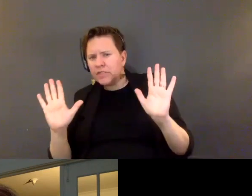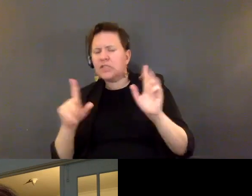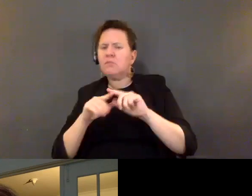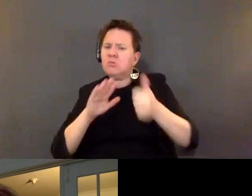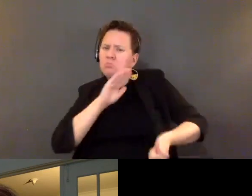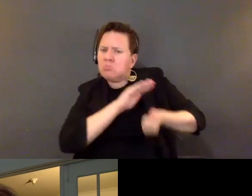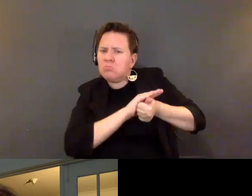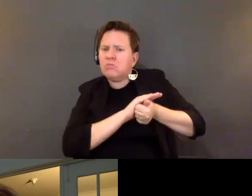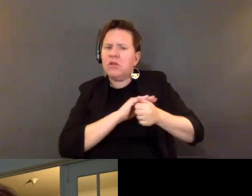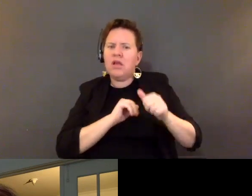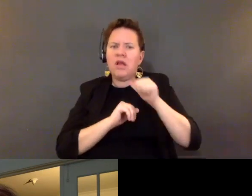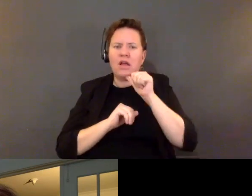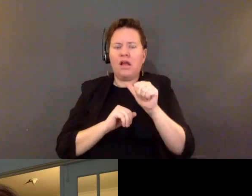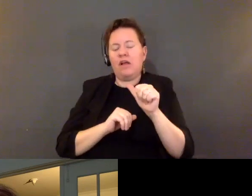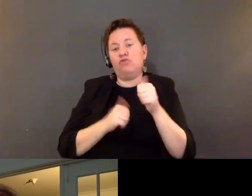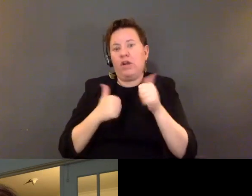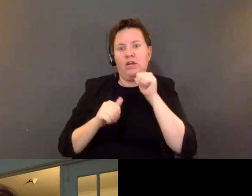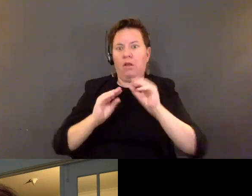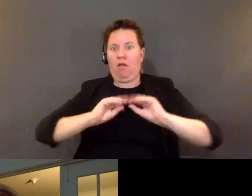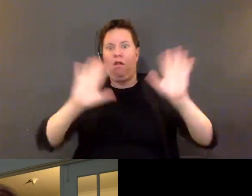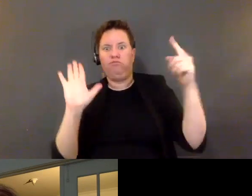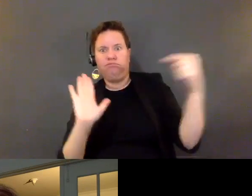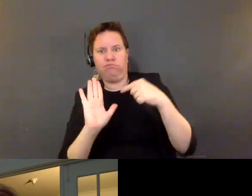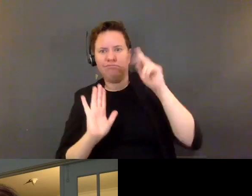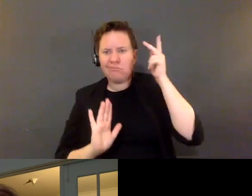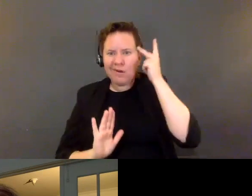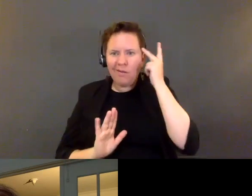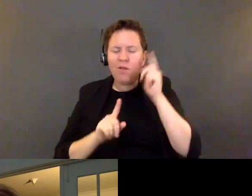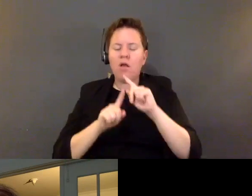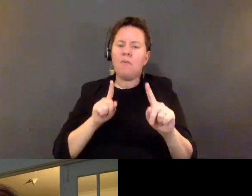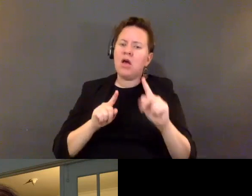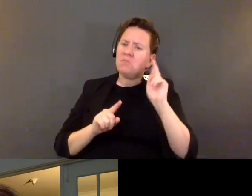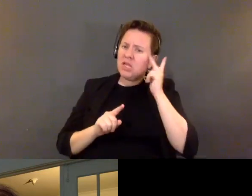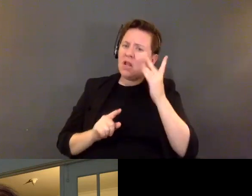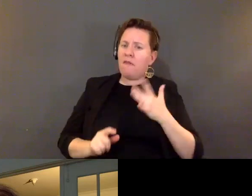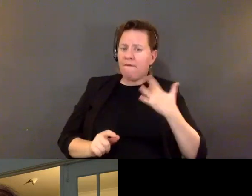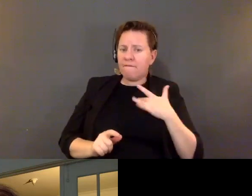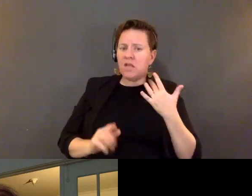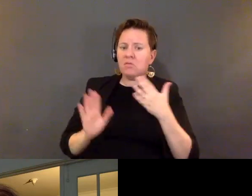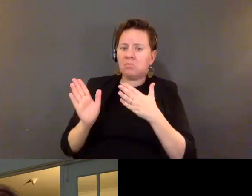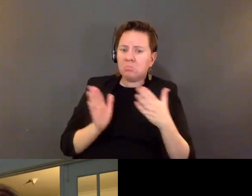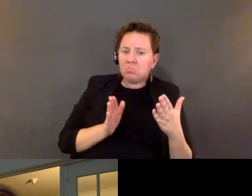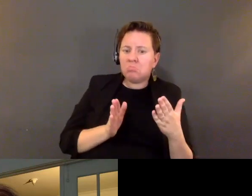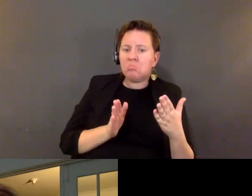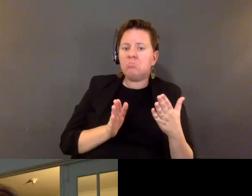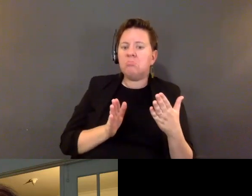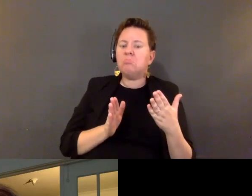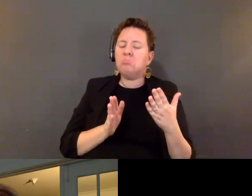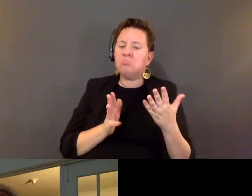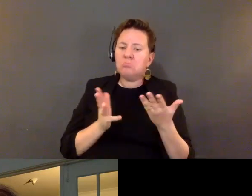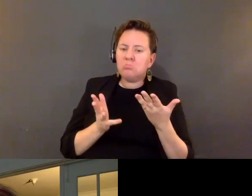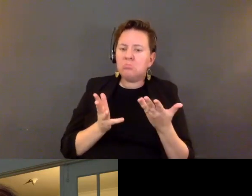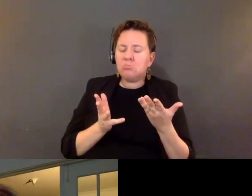agit proper i try not to but it's political in the sense that you know we're still in a